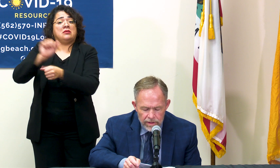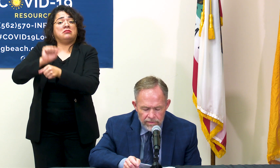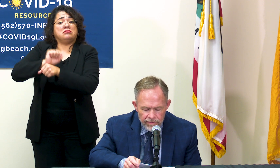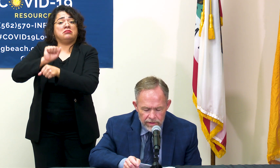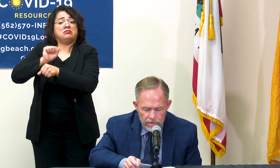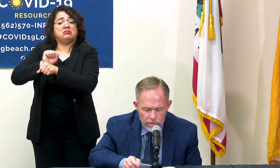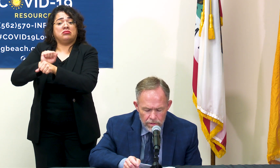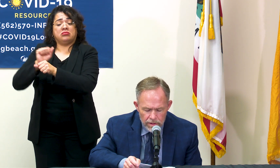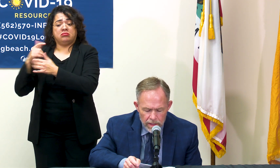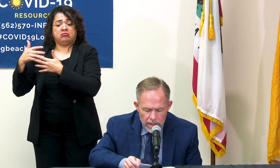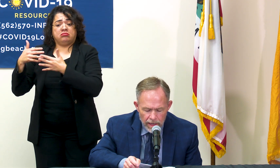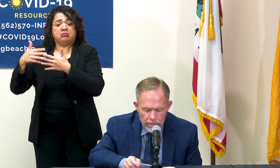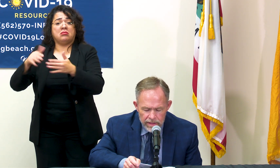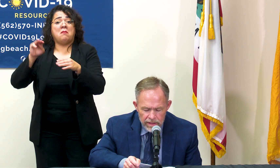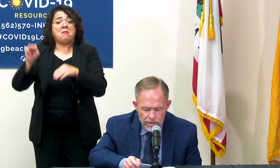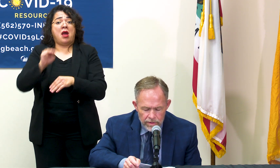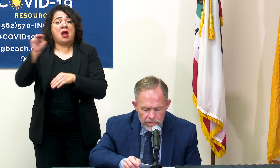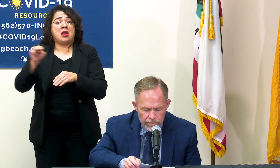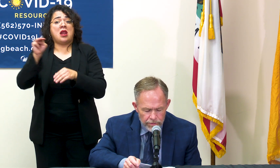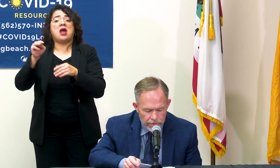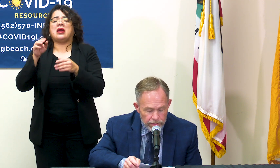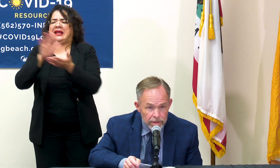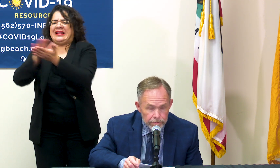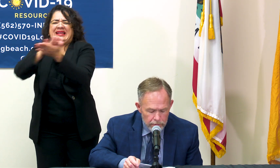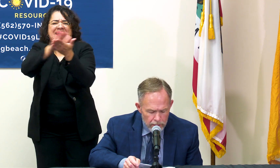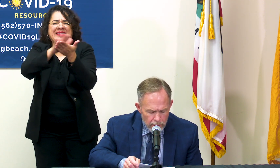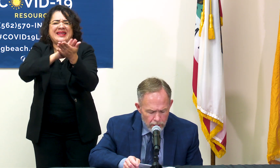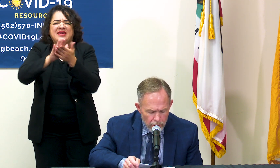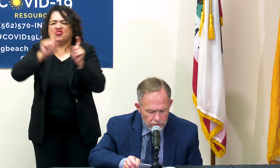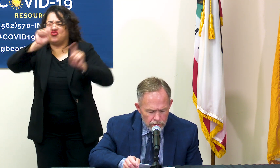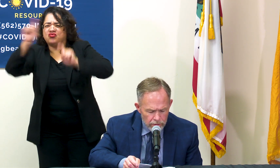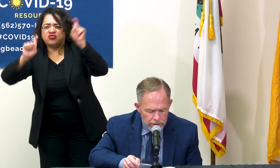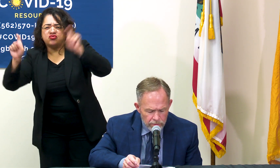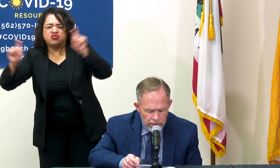disinfect schools and will continue until further notice. Our School District